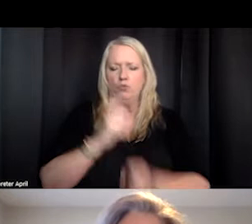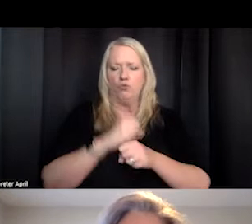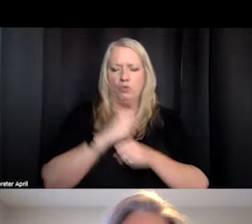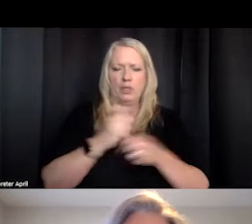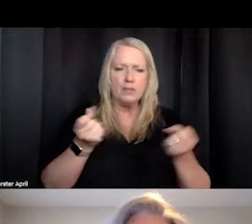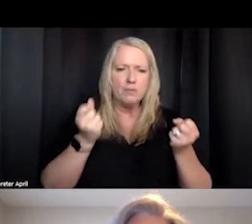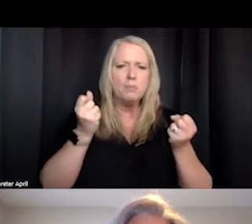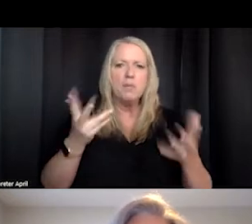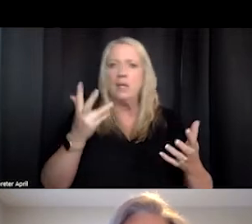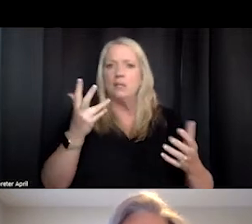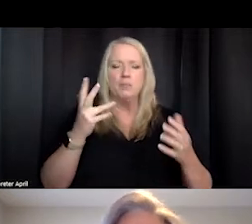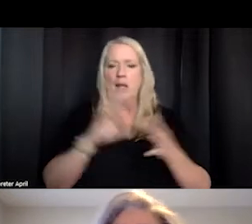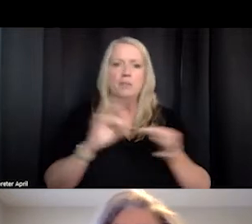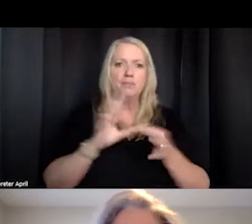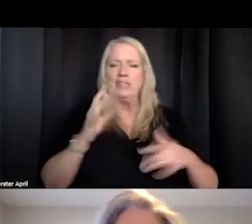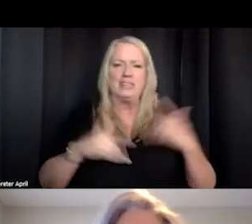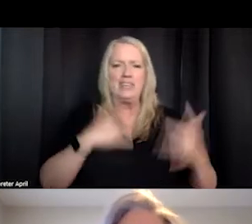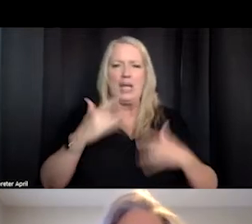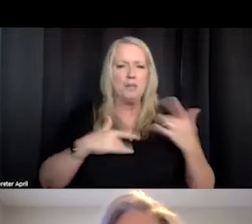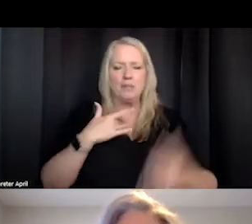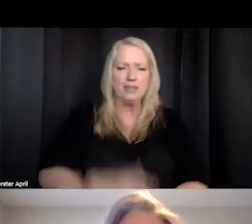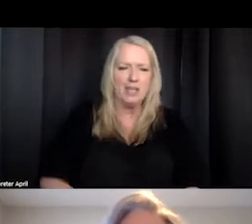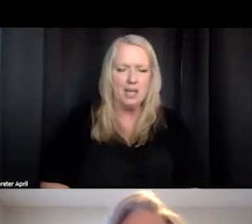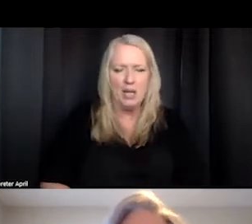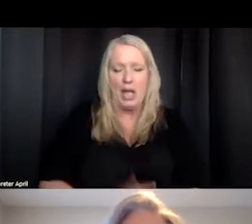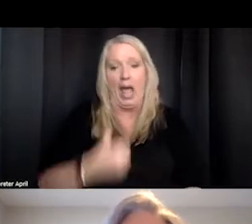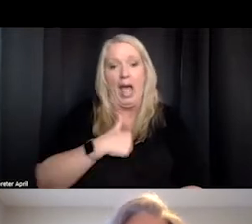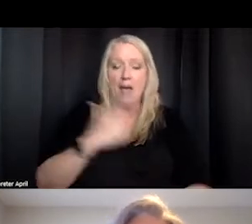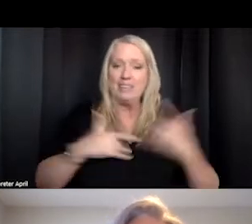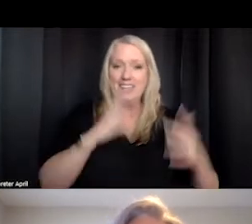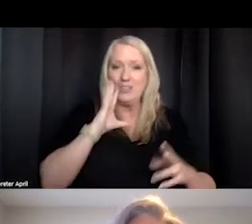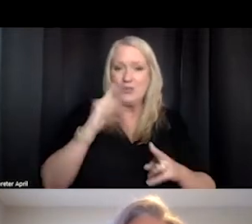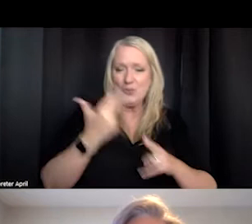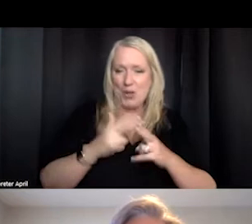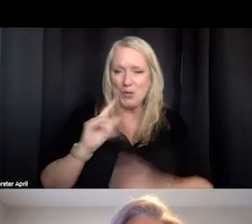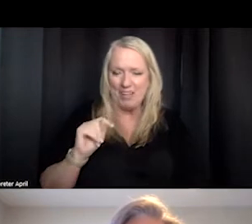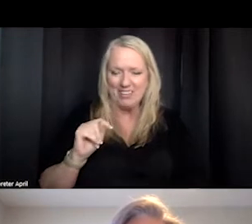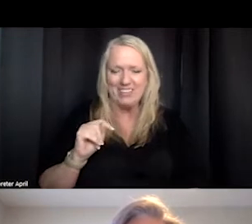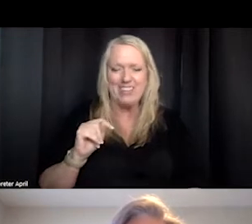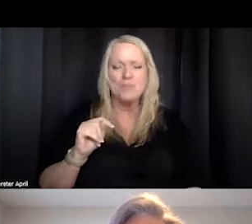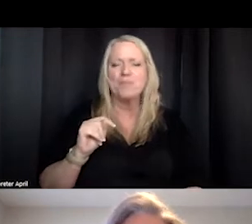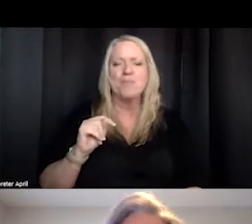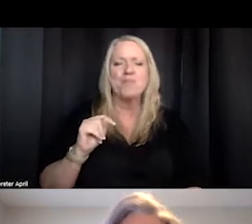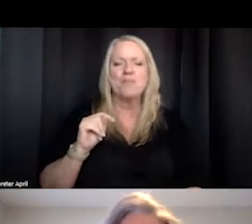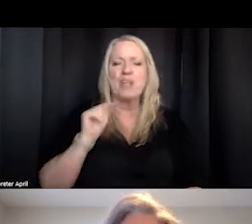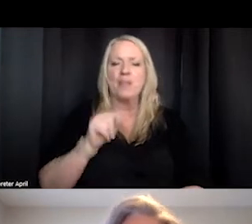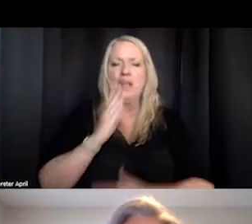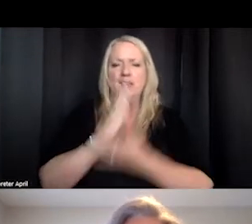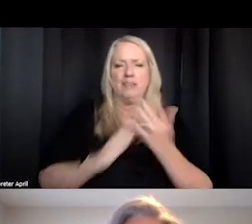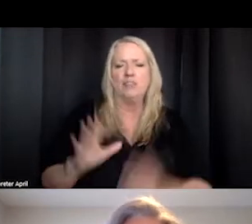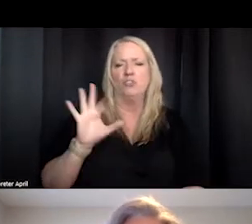AND EXCITEMENT OUT THERE. CERTAINLY I AM EXCITED TO TALK ABOUT IT. AND THAT IS SECTION, 9813 OF, OF